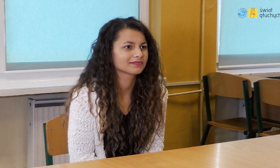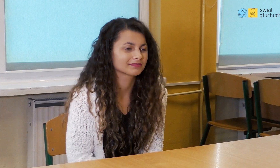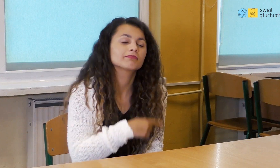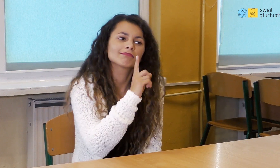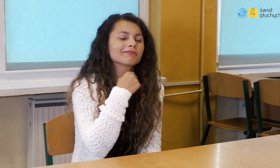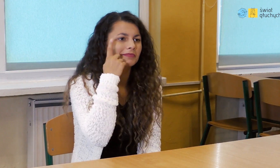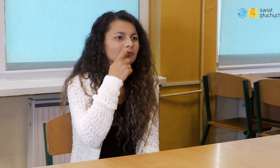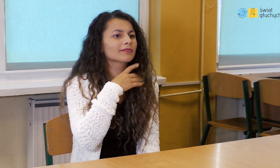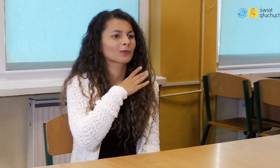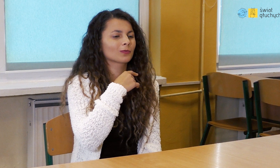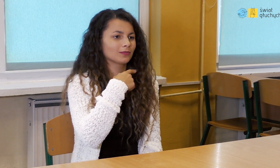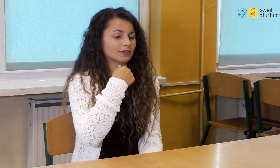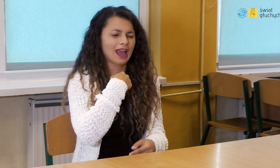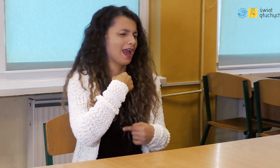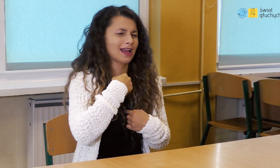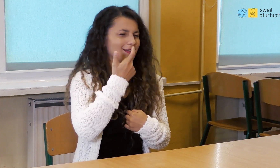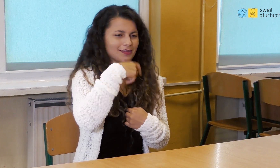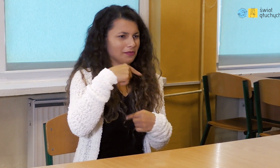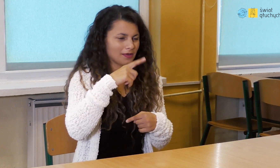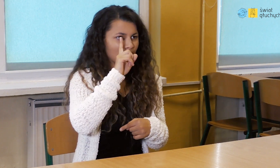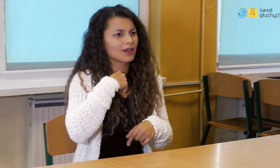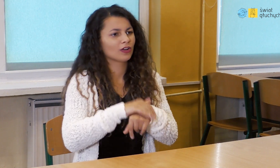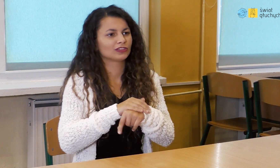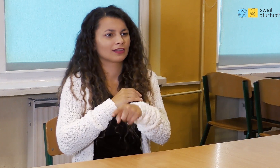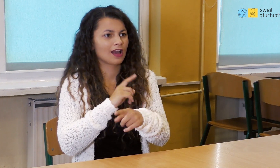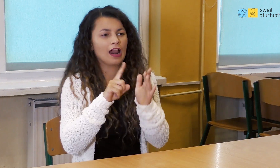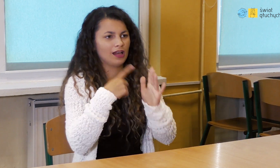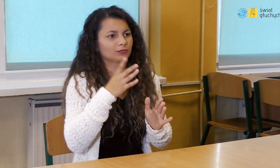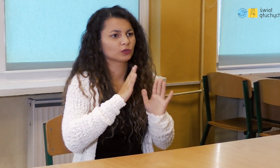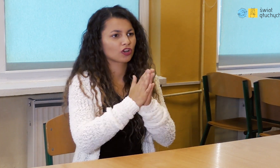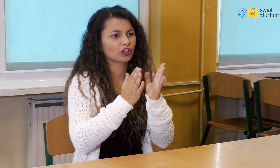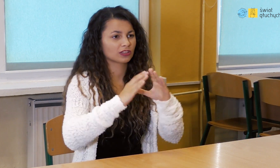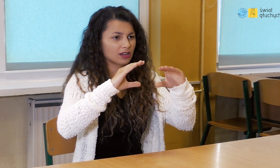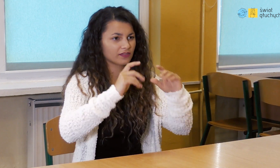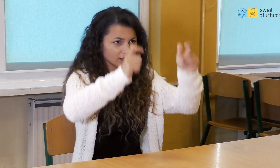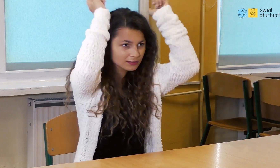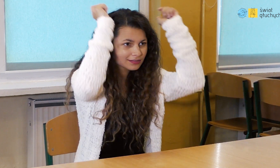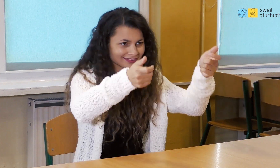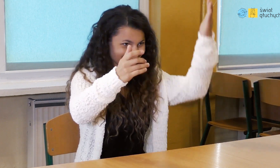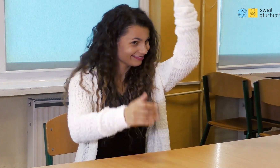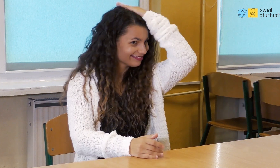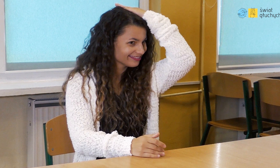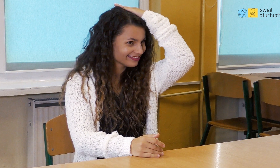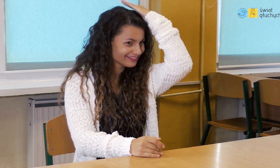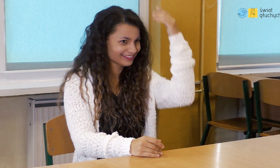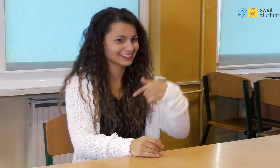We didn't have that at our school. However, for example, my friend got hit on the head with a book